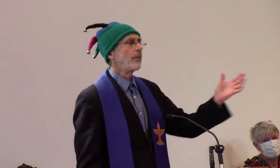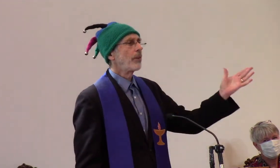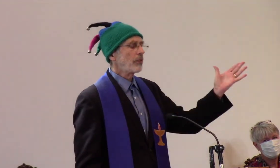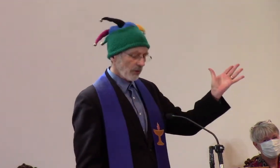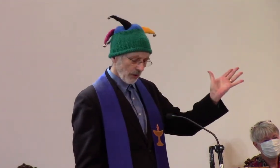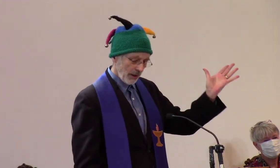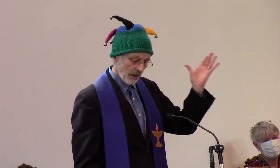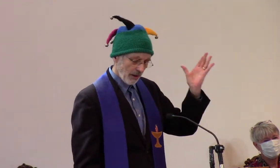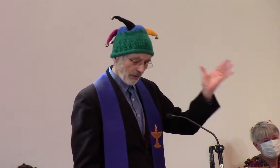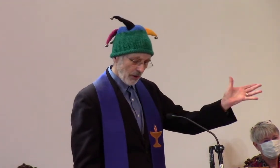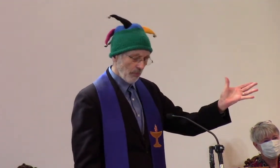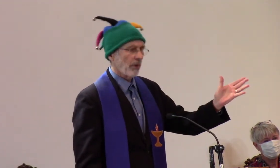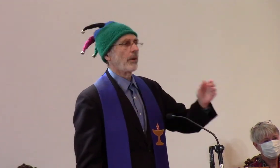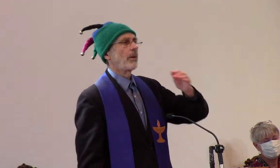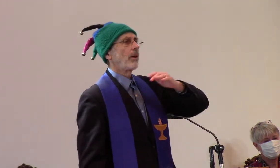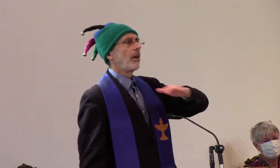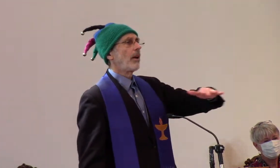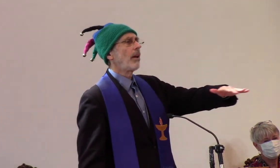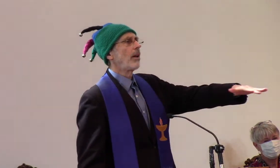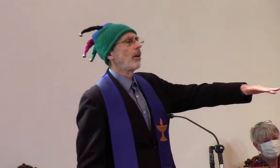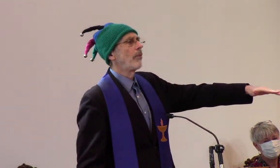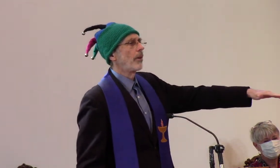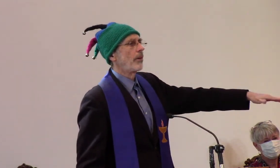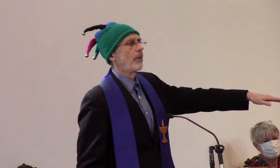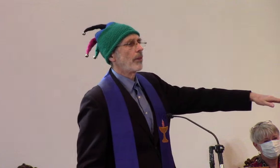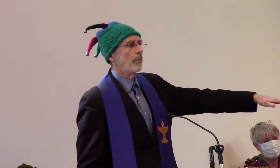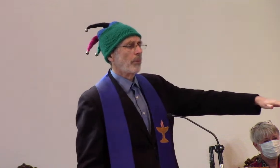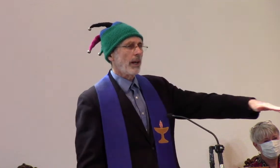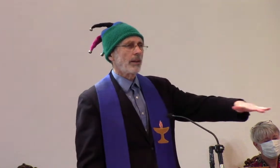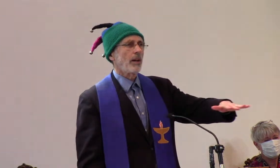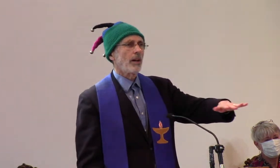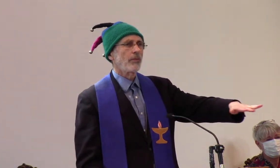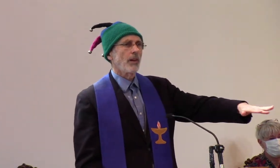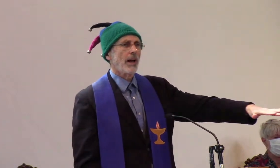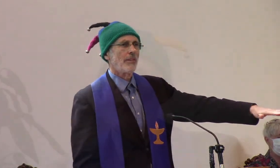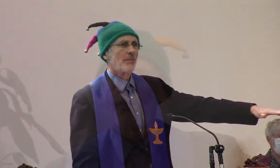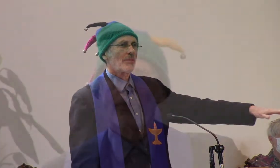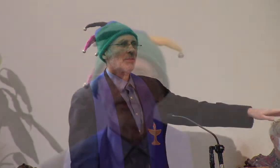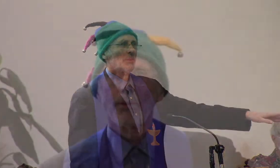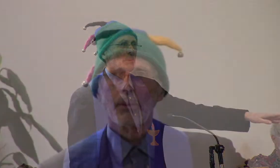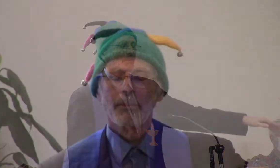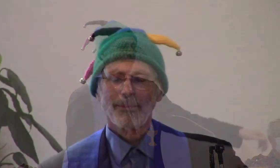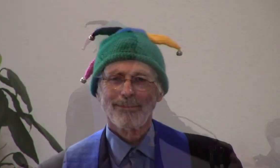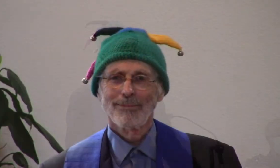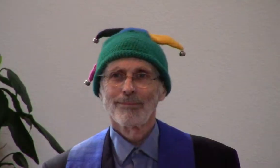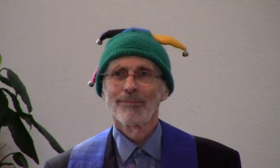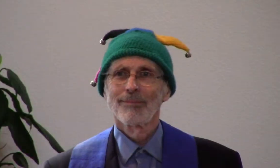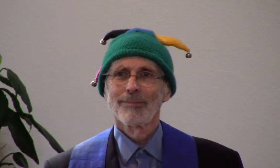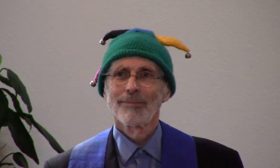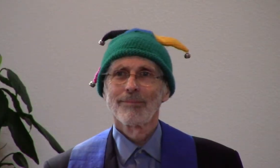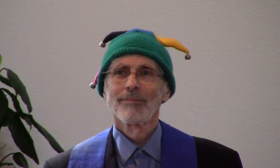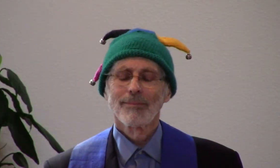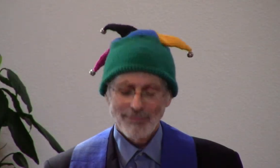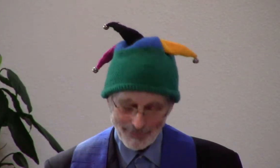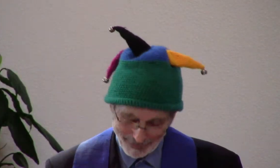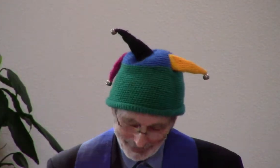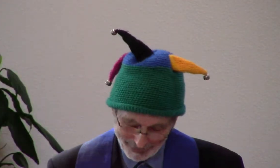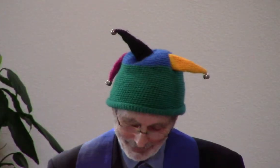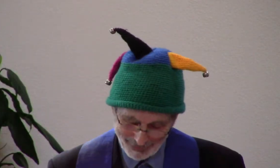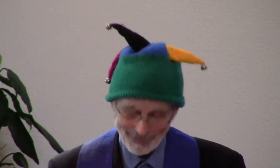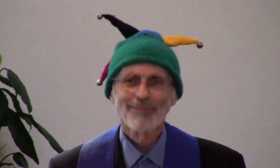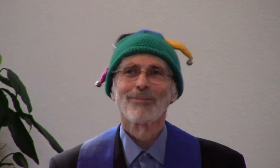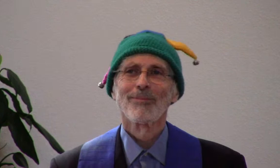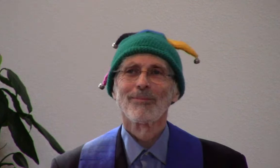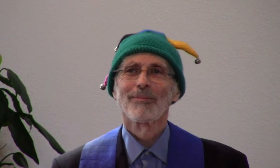Spread the joy of humor all over the bread of life.